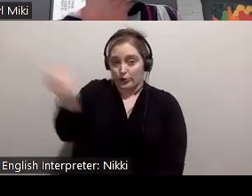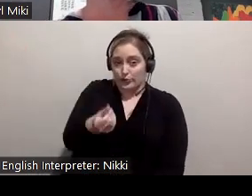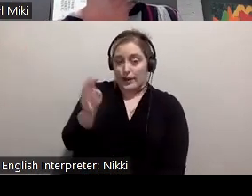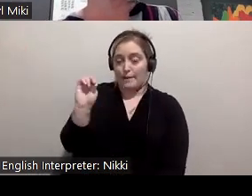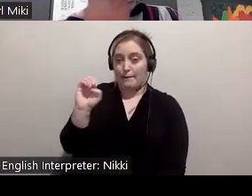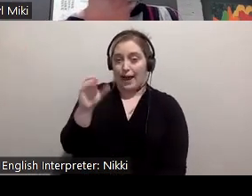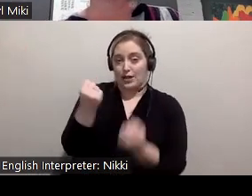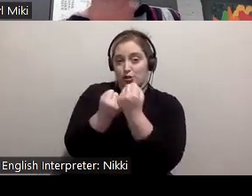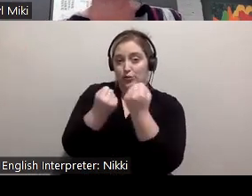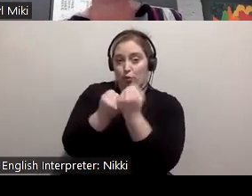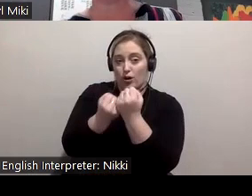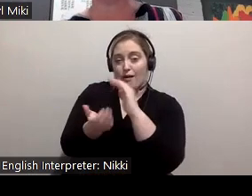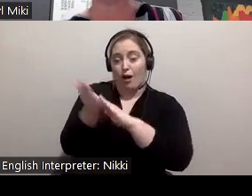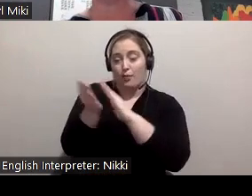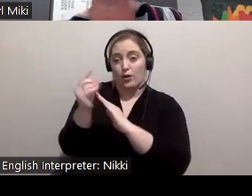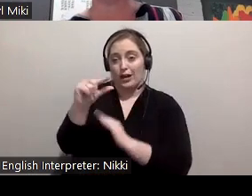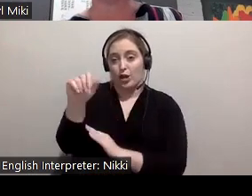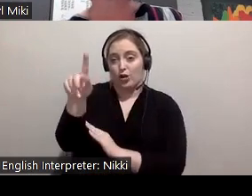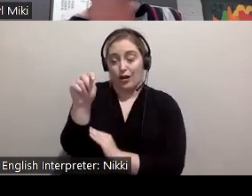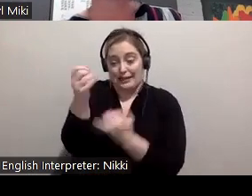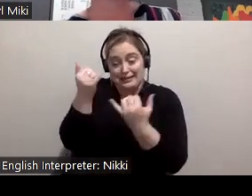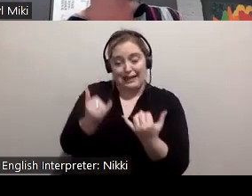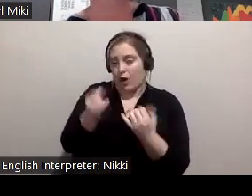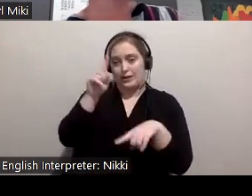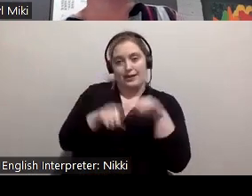Uh if you are for both of those programs. You do need to choose